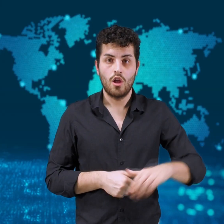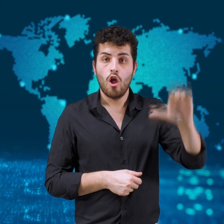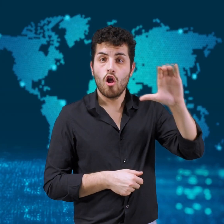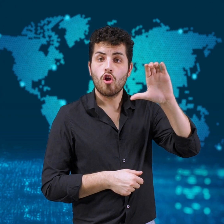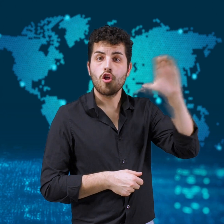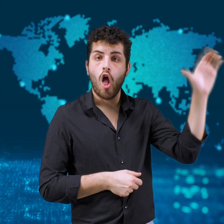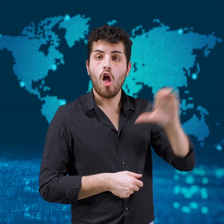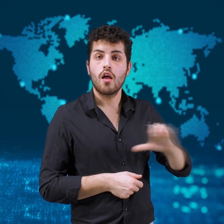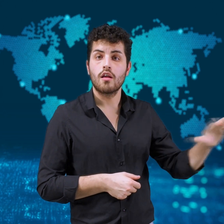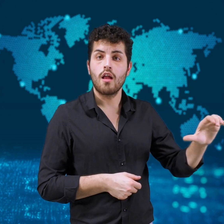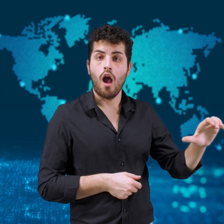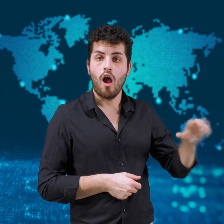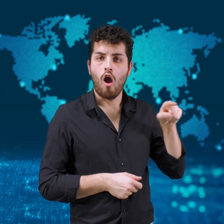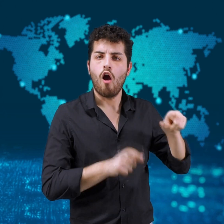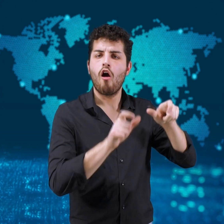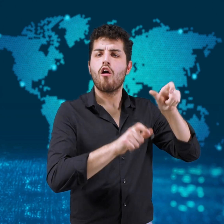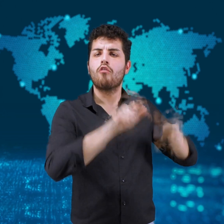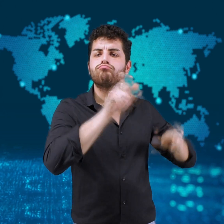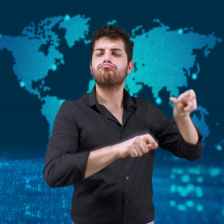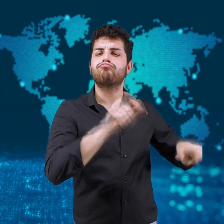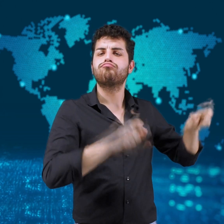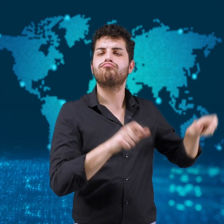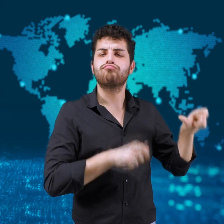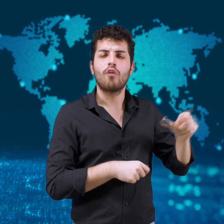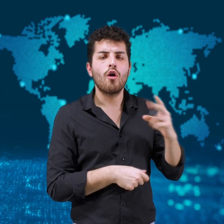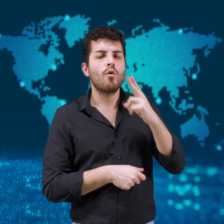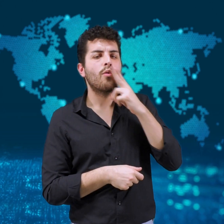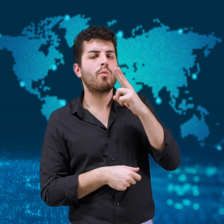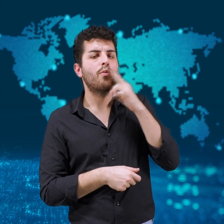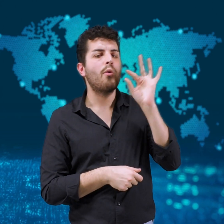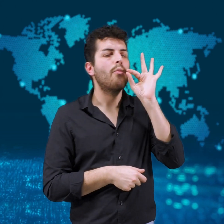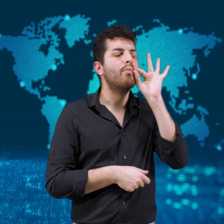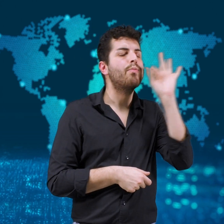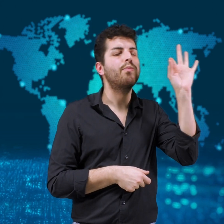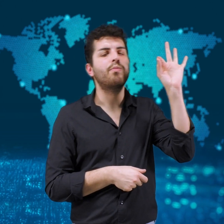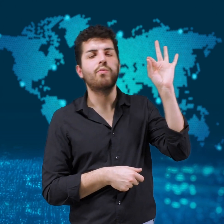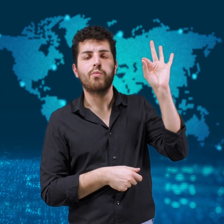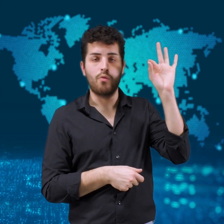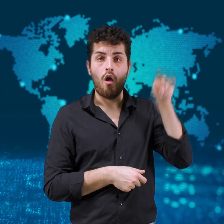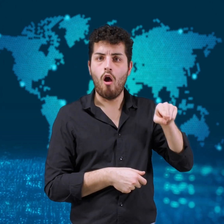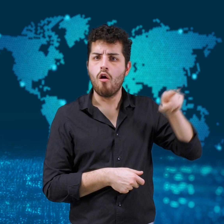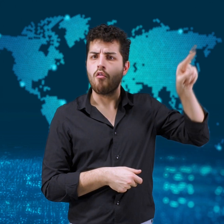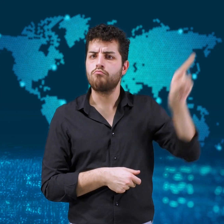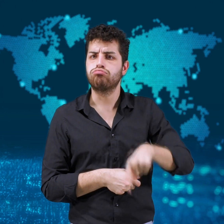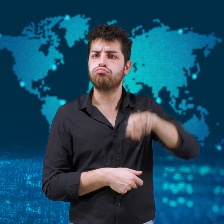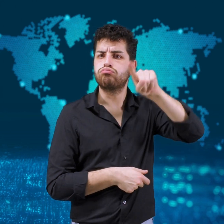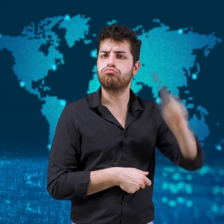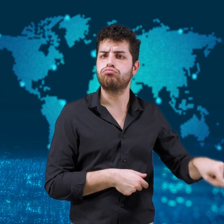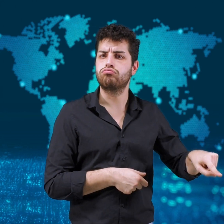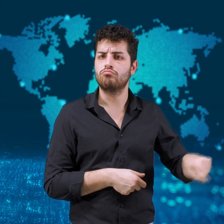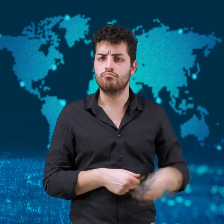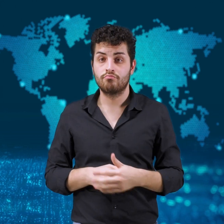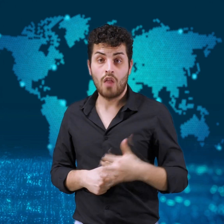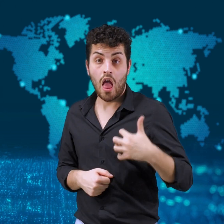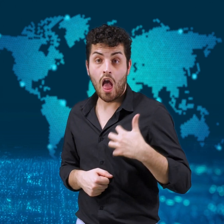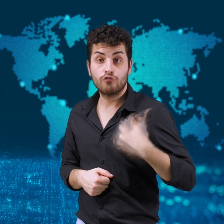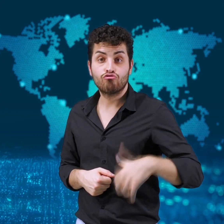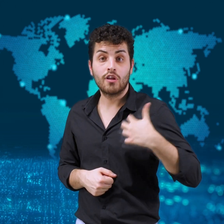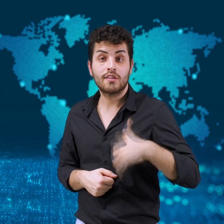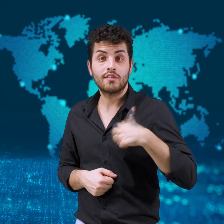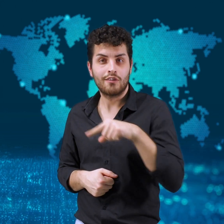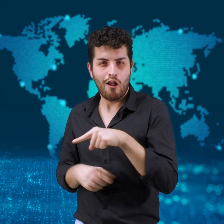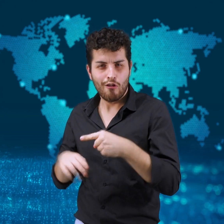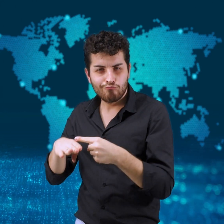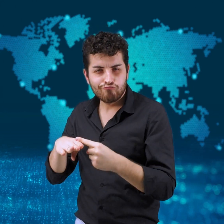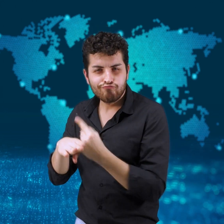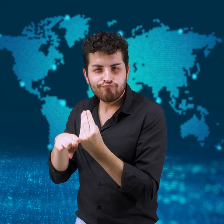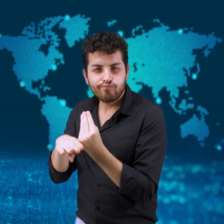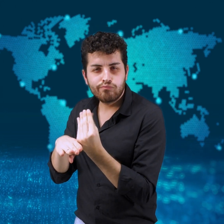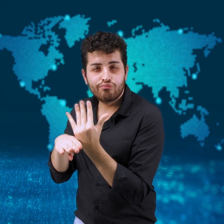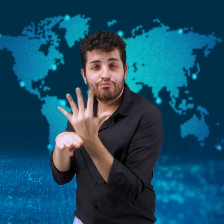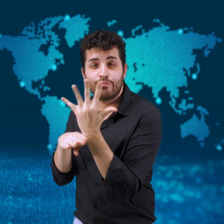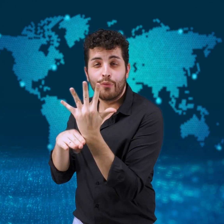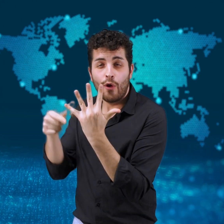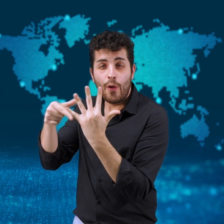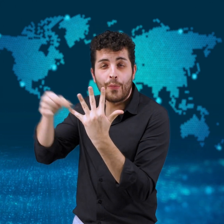[Nicola]: North Korea has enacted a ban on tobacco smoking while